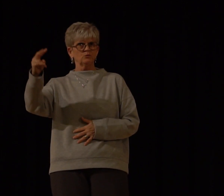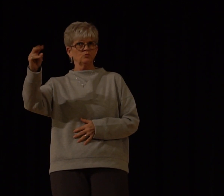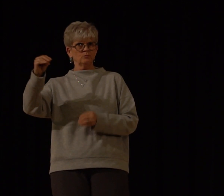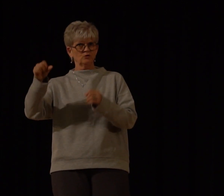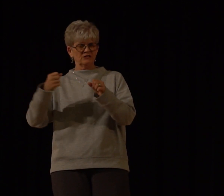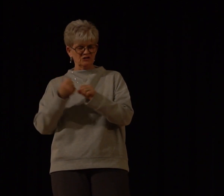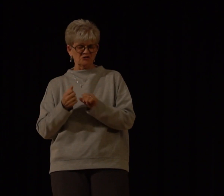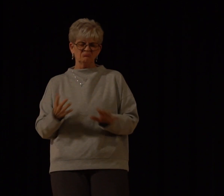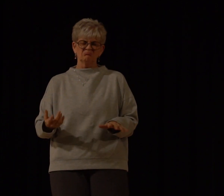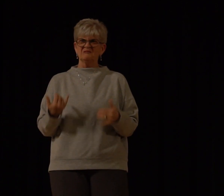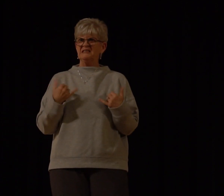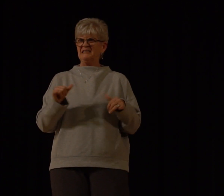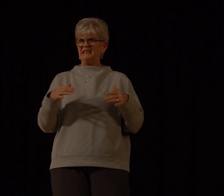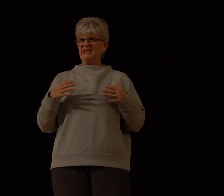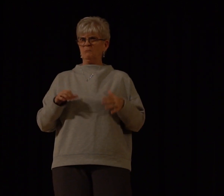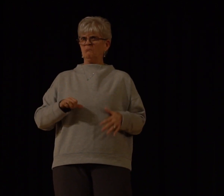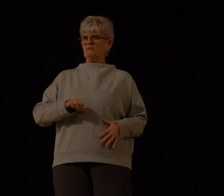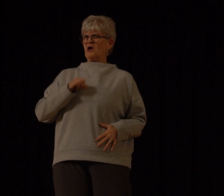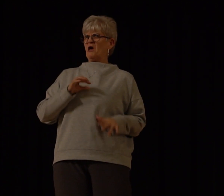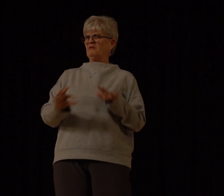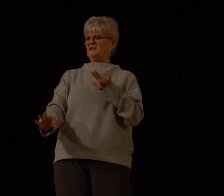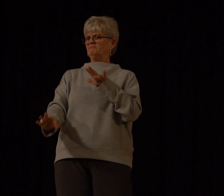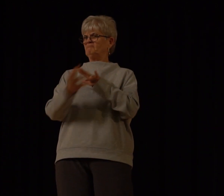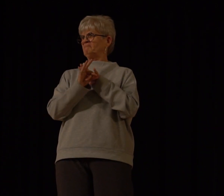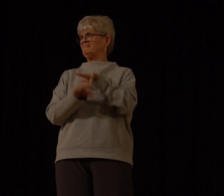So I decided to stay for graduate school.